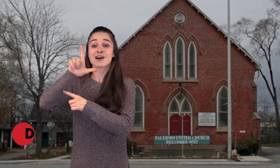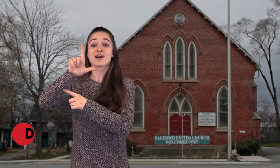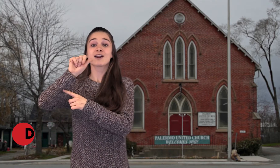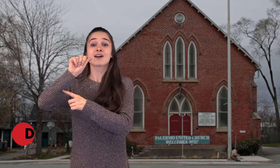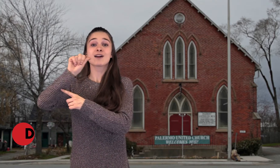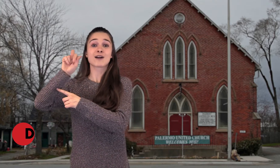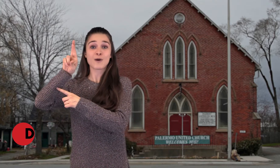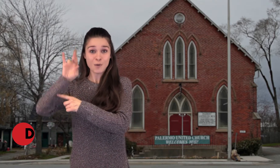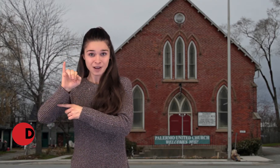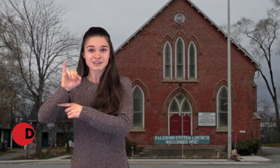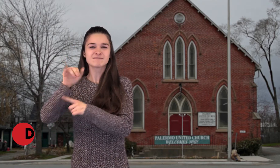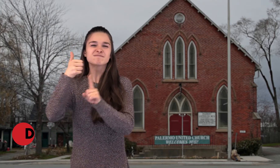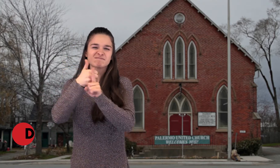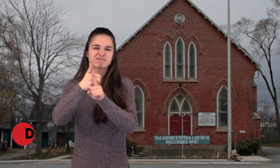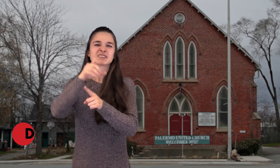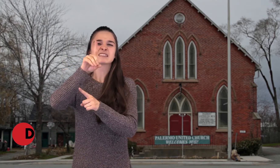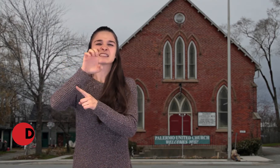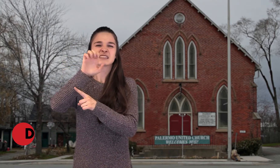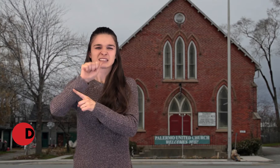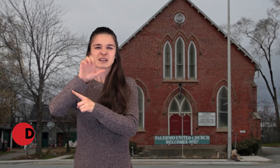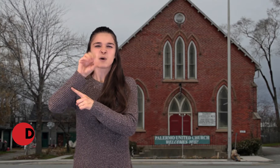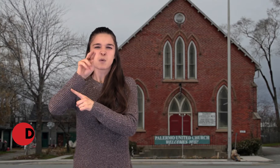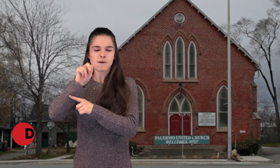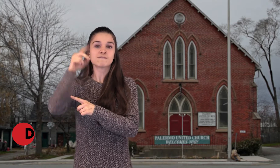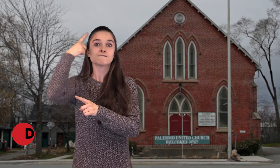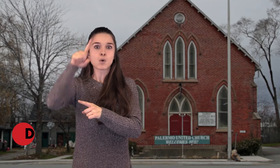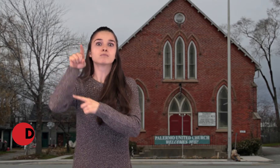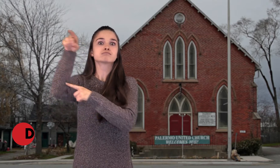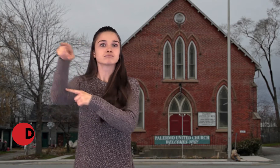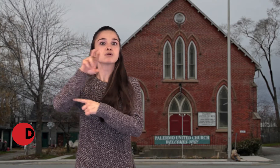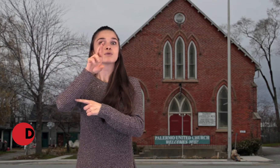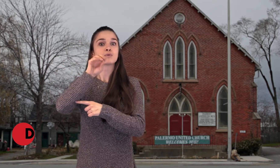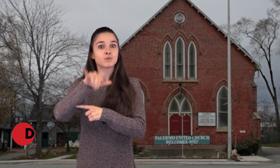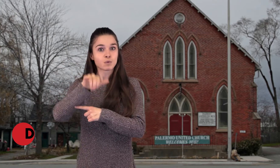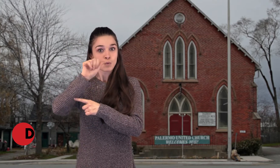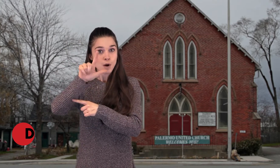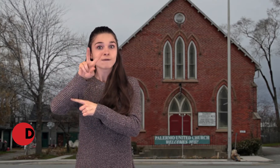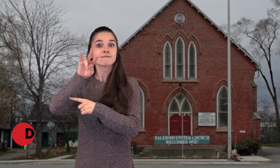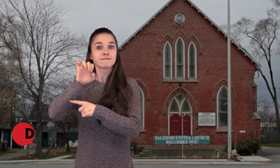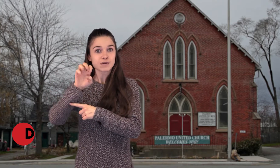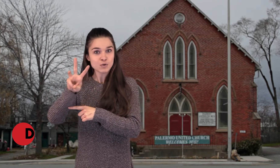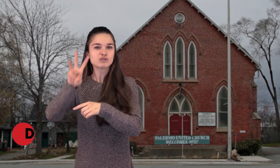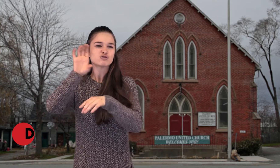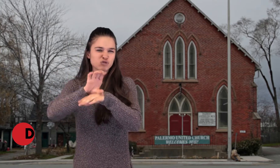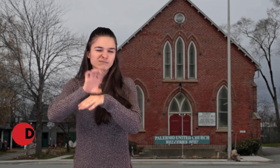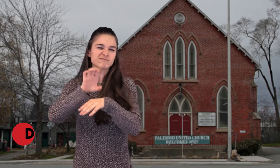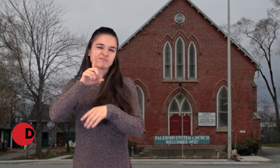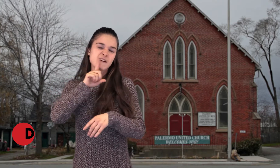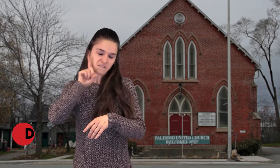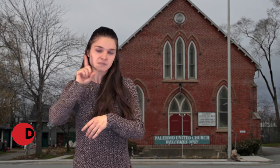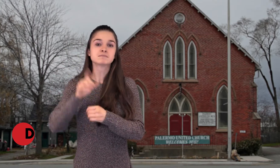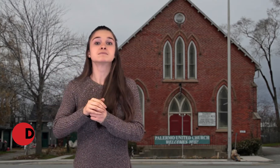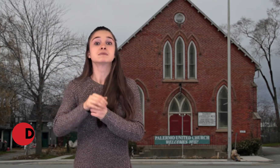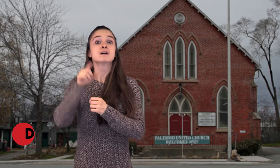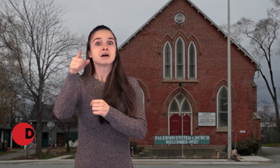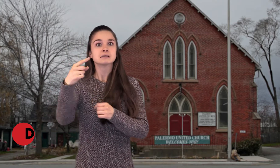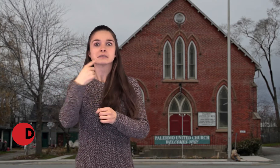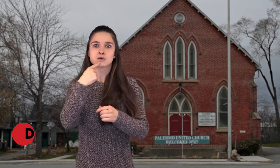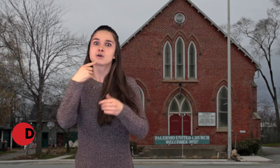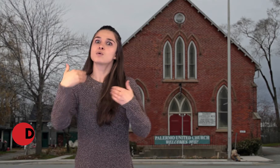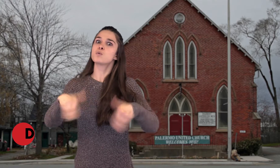Karina Laari, a deacon at Royalview Deaf Church says the COVID-19 pandemic has